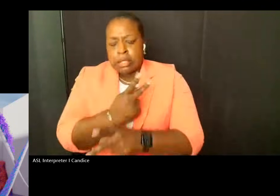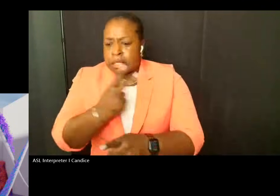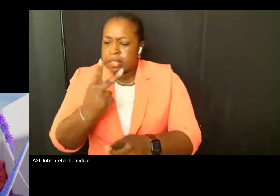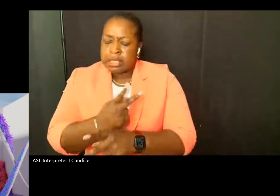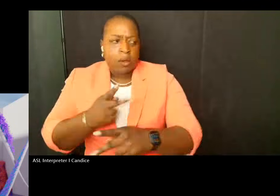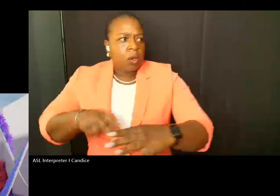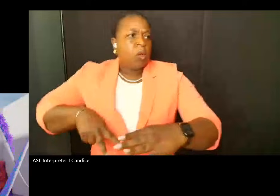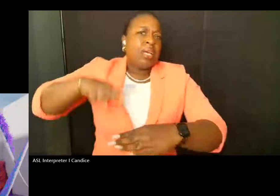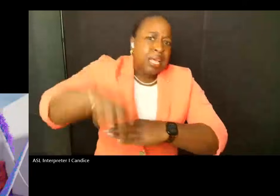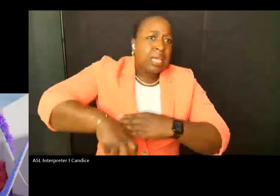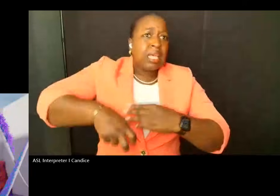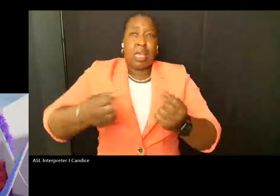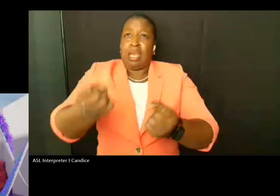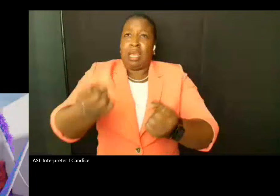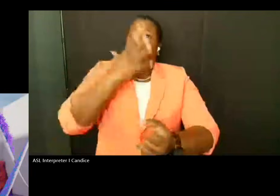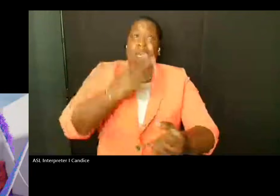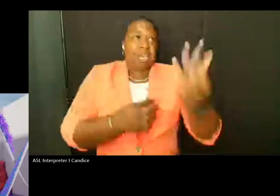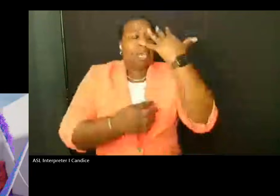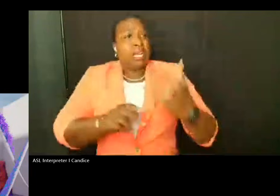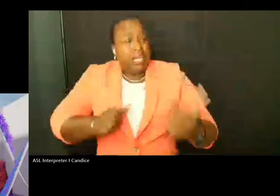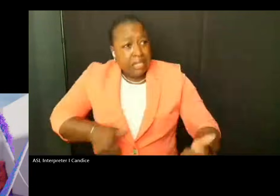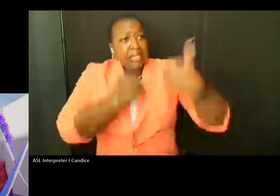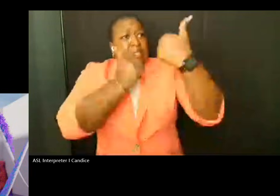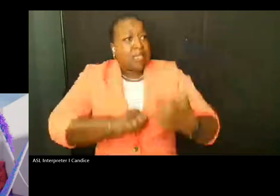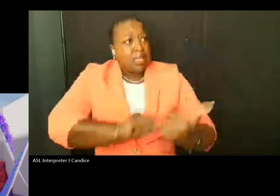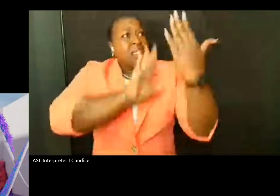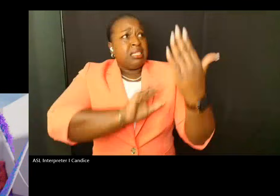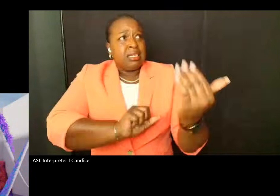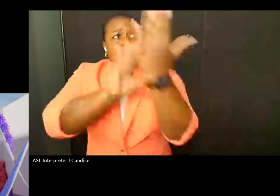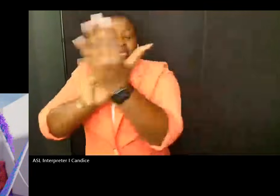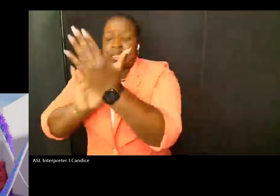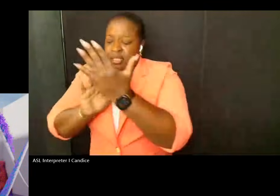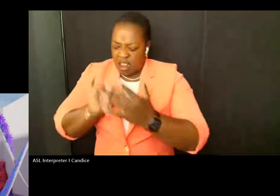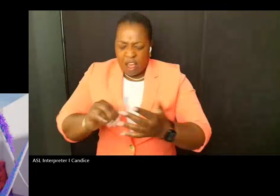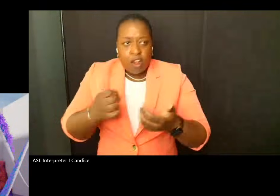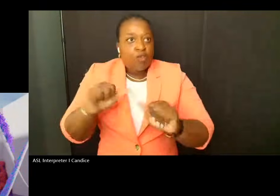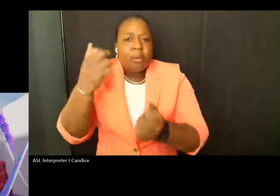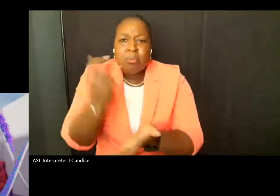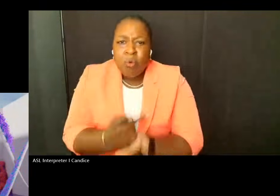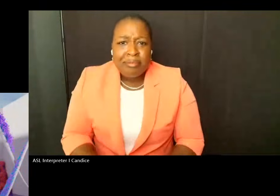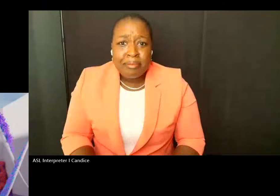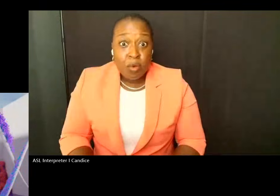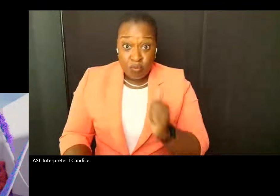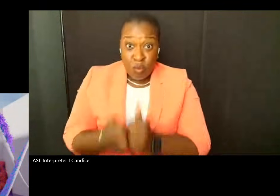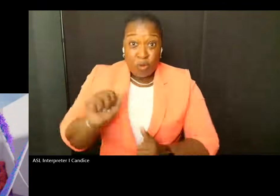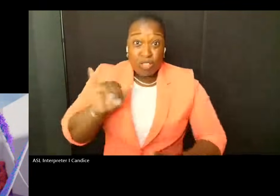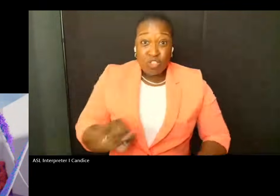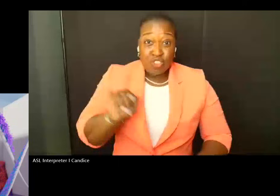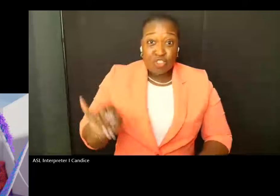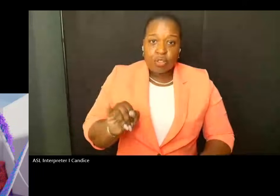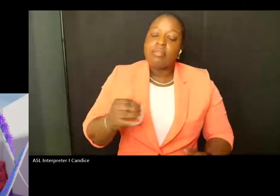to go through with trying to get approved. Most insurance, which we are on Medicaid,